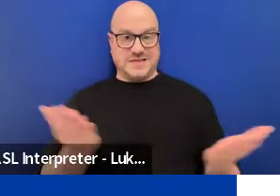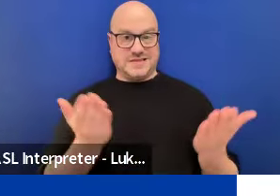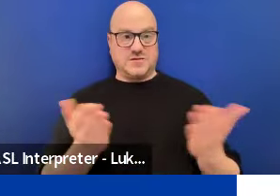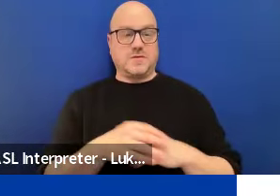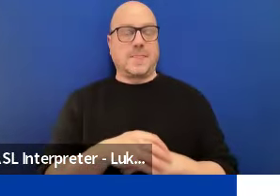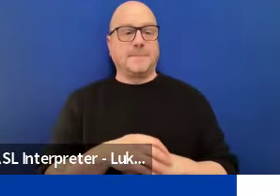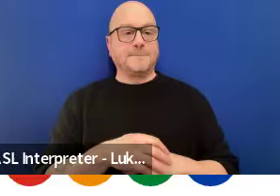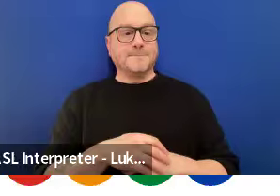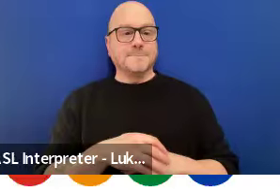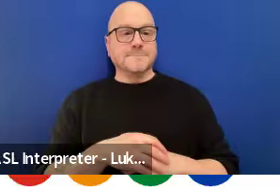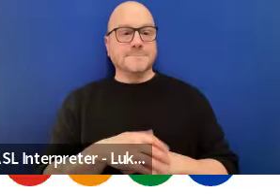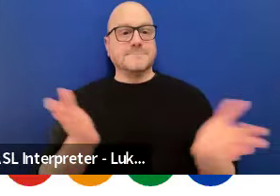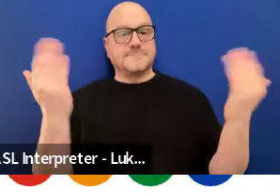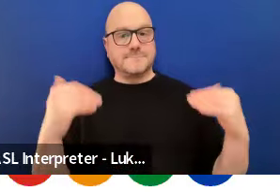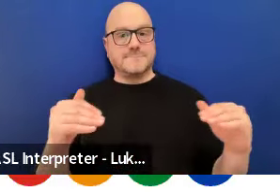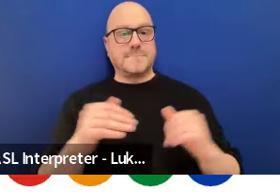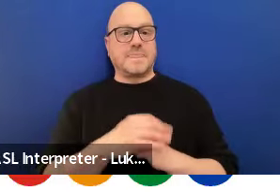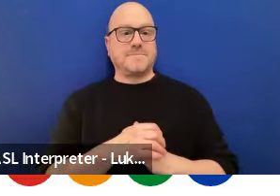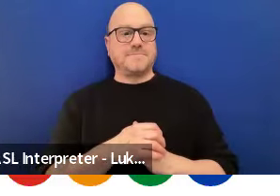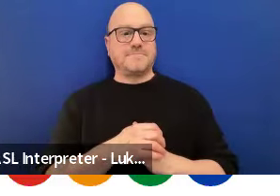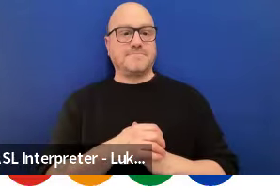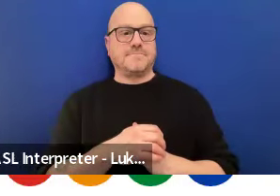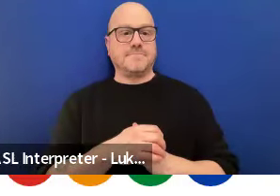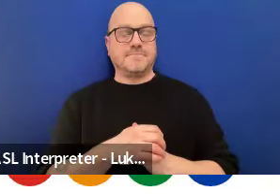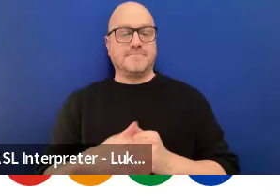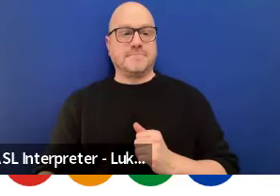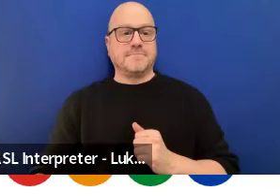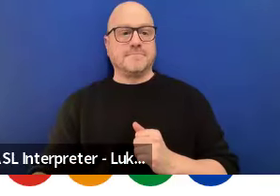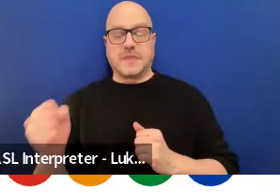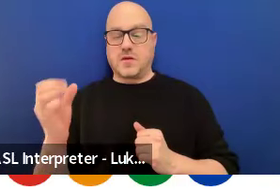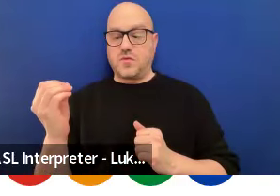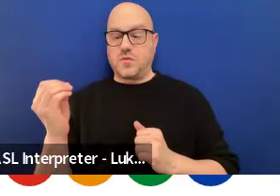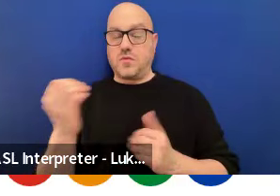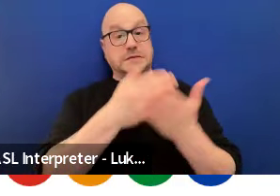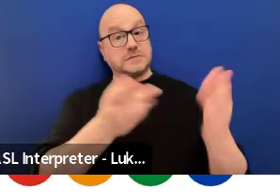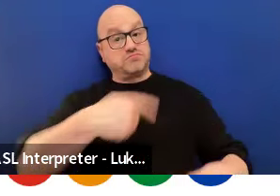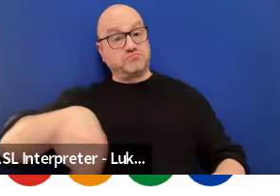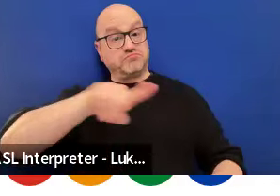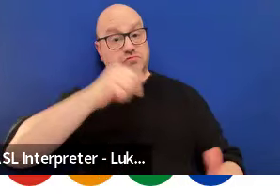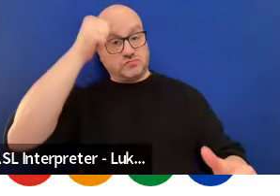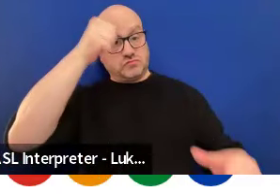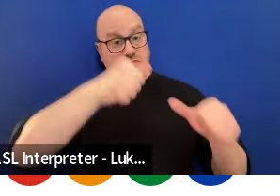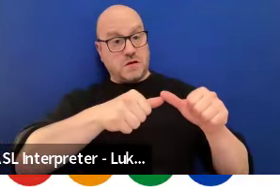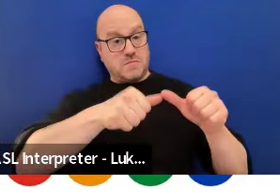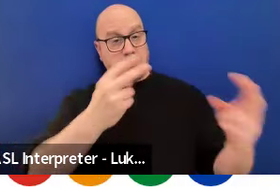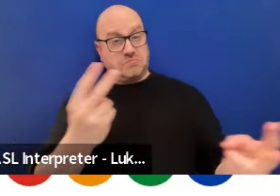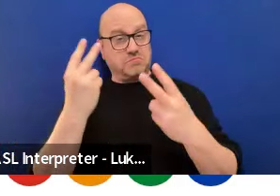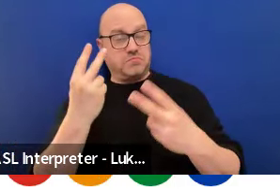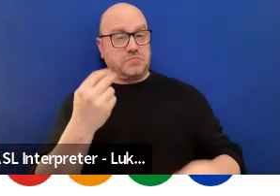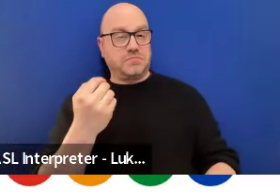ACCESSIBILITY AT THE T.